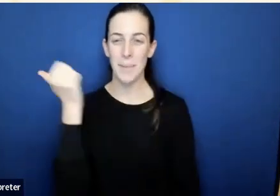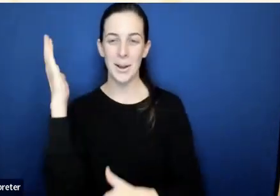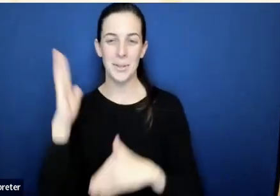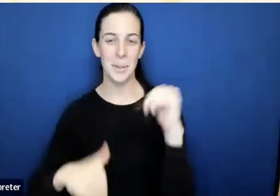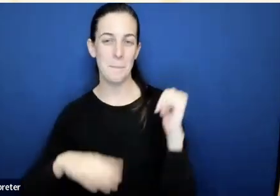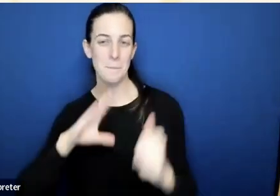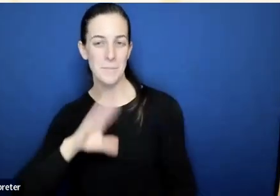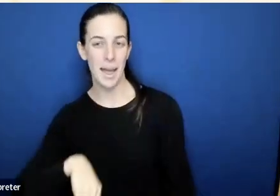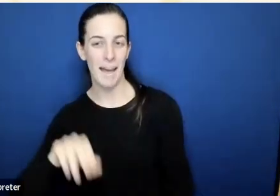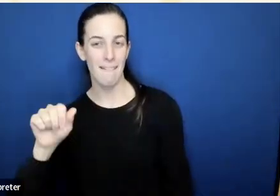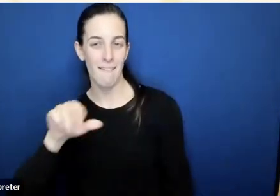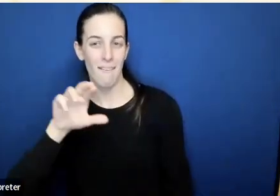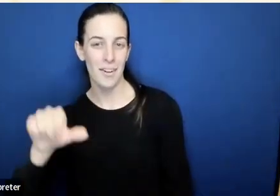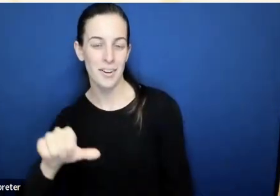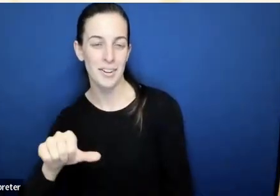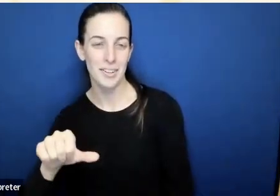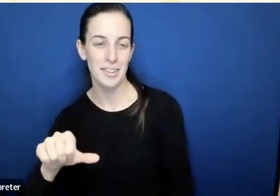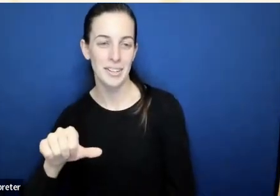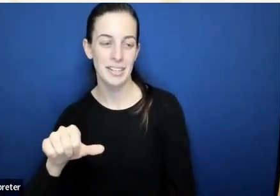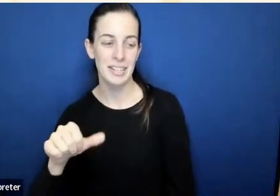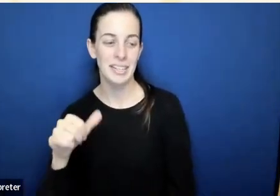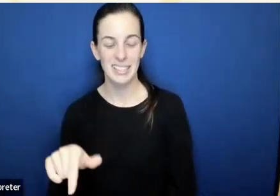Let's understand this with an interesting example